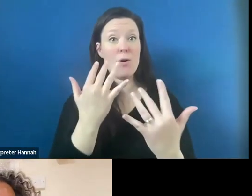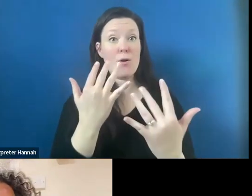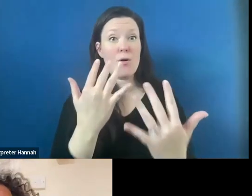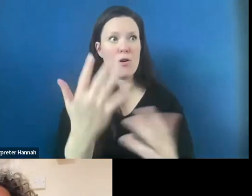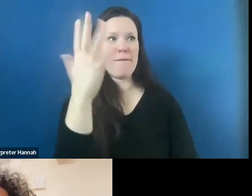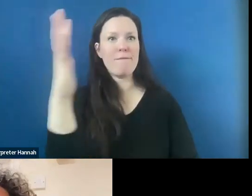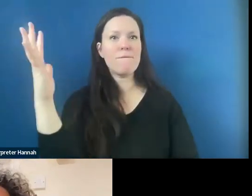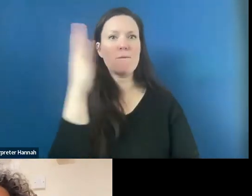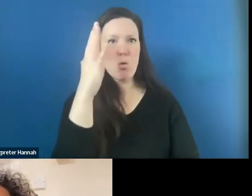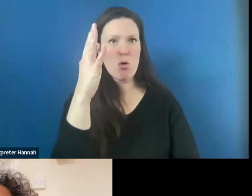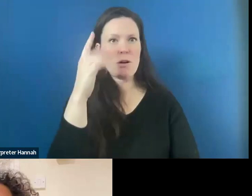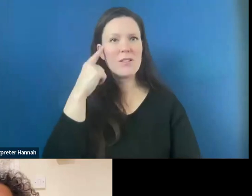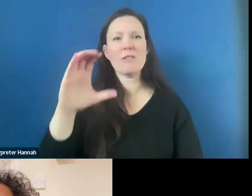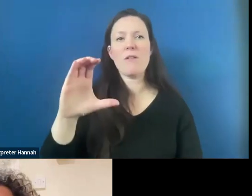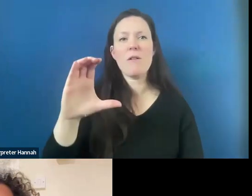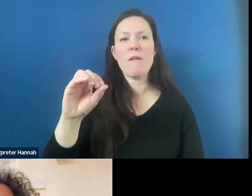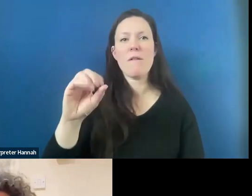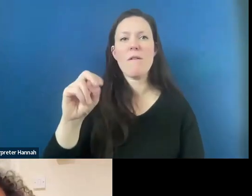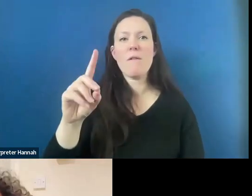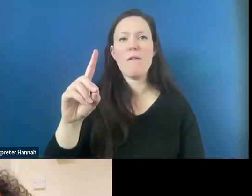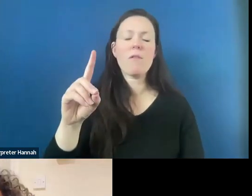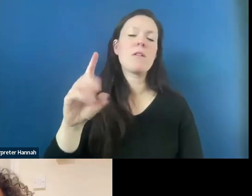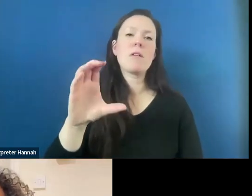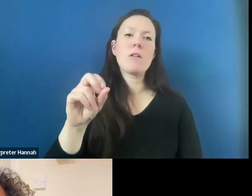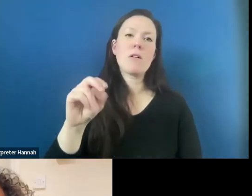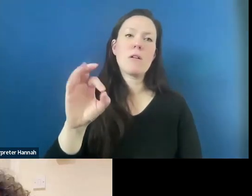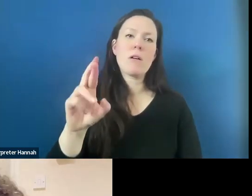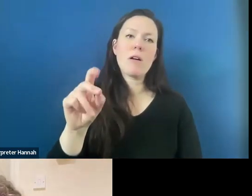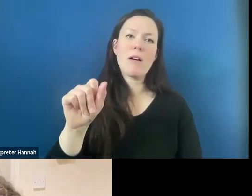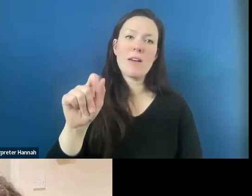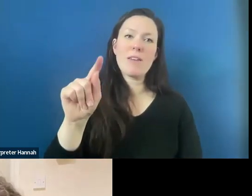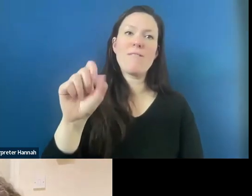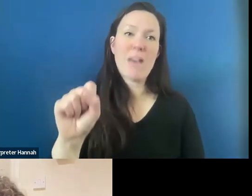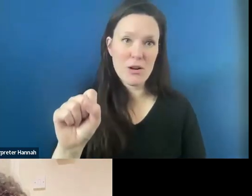Confederacy. And this was deliberate and burned the fields.